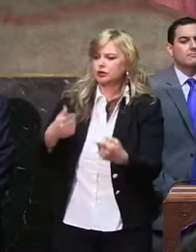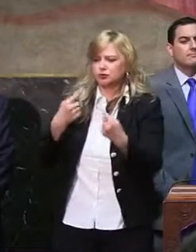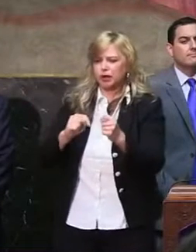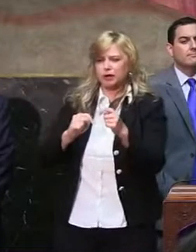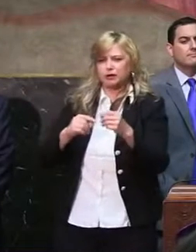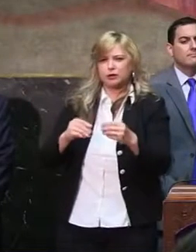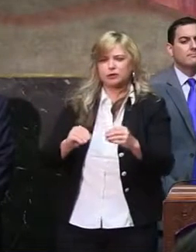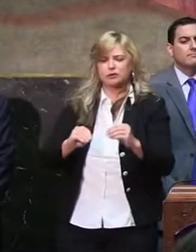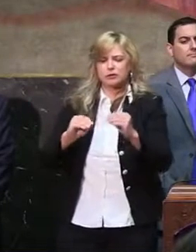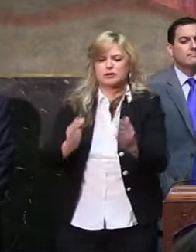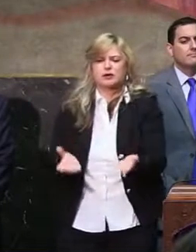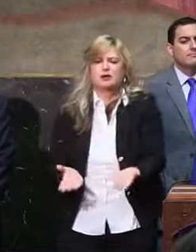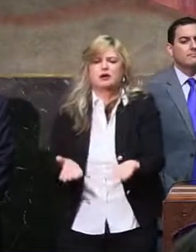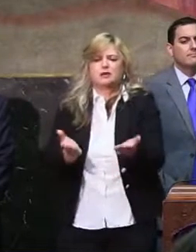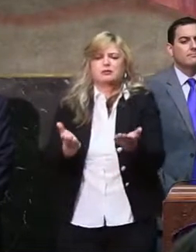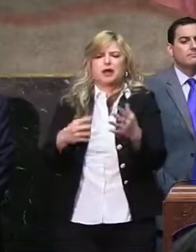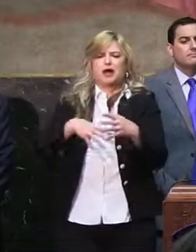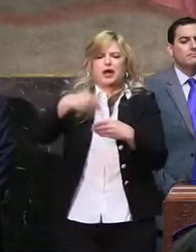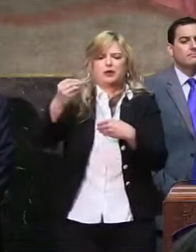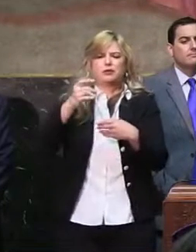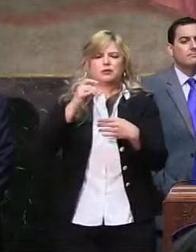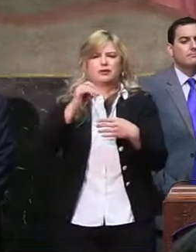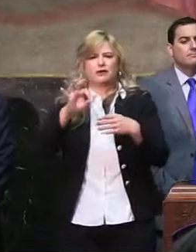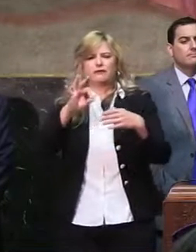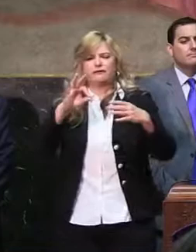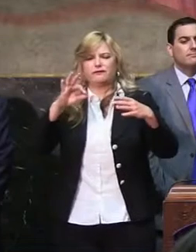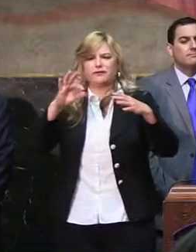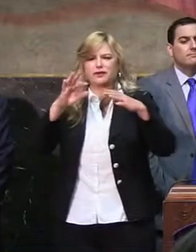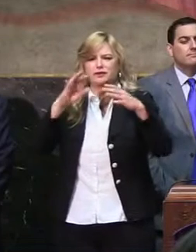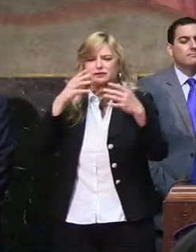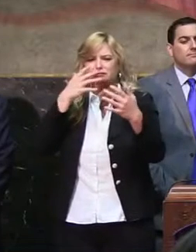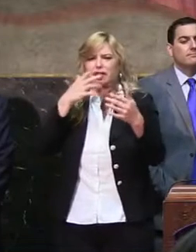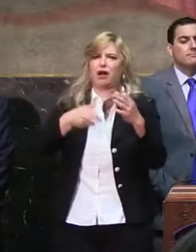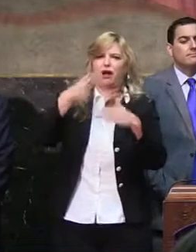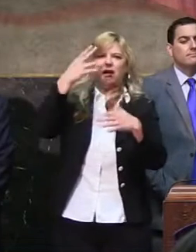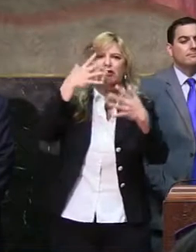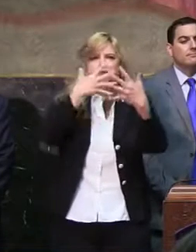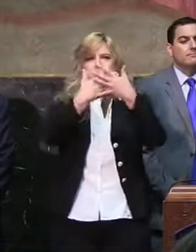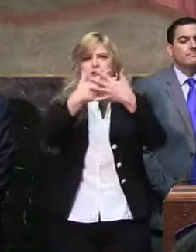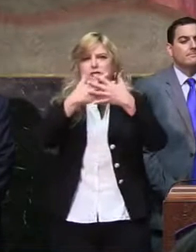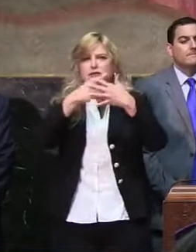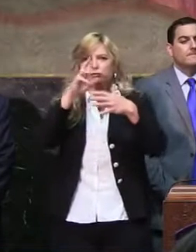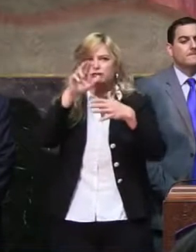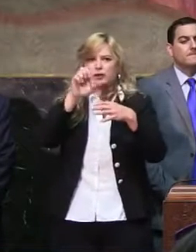and you know the governor really put it in perspective in his comment and I want